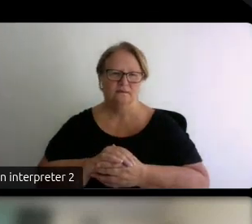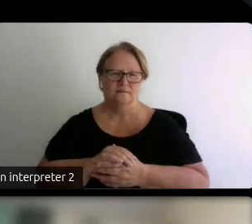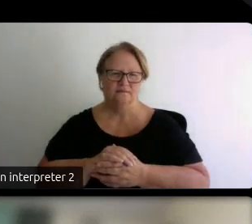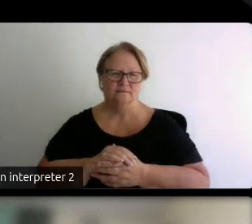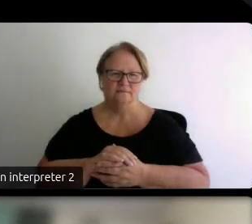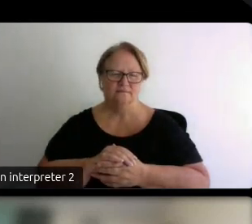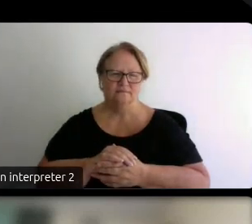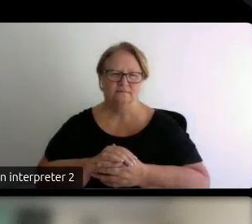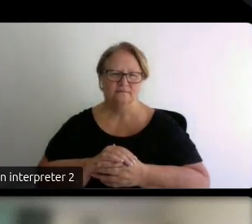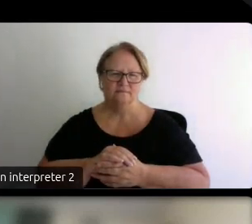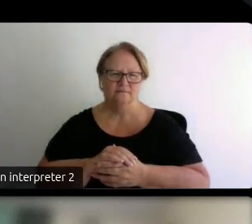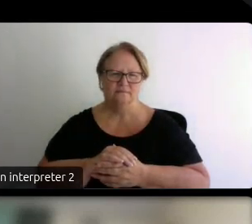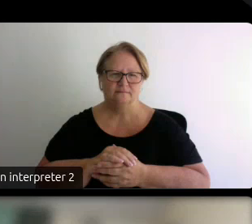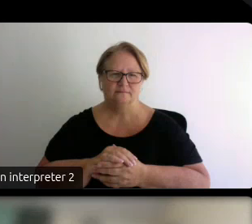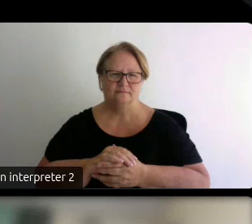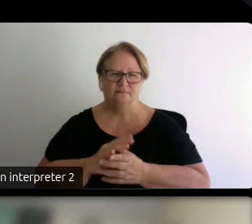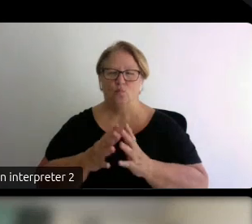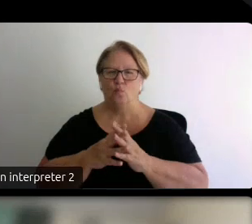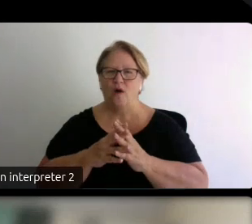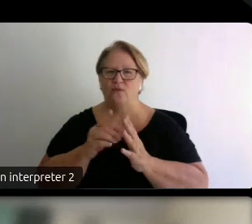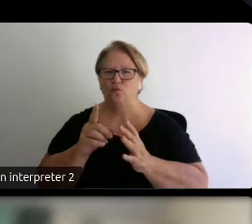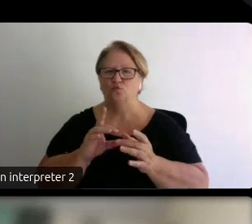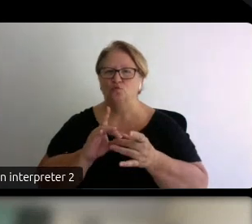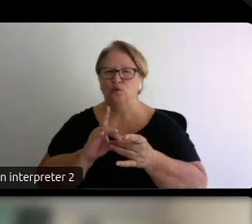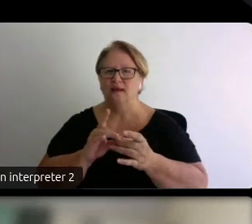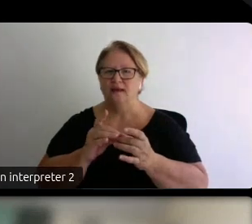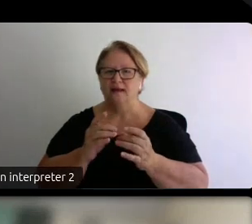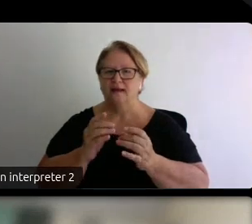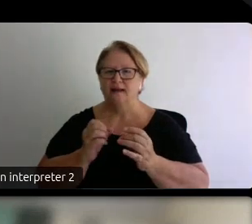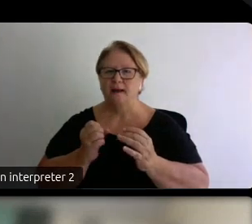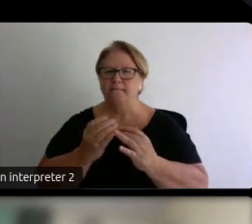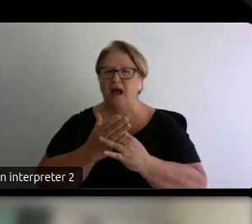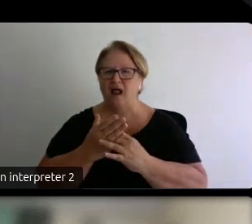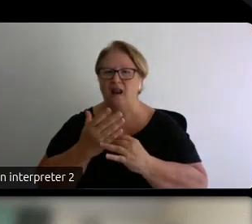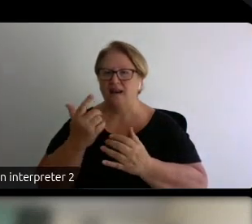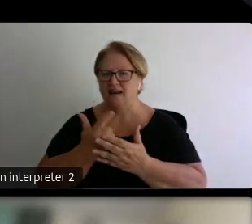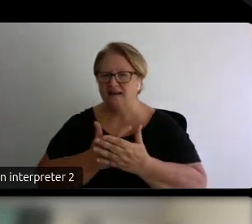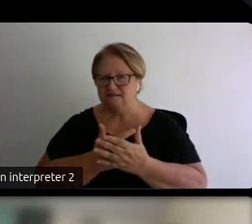I would suggest joining our mailing list or keep an eye out if you're already on there